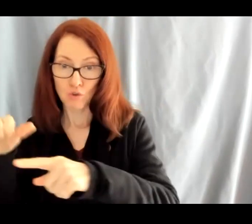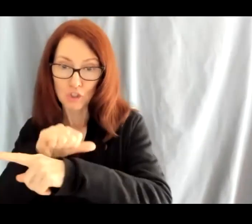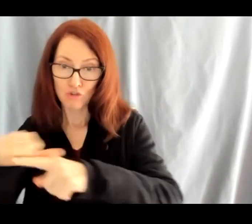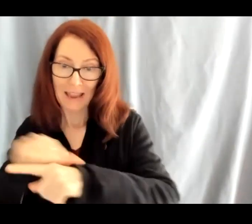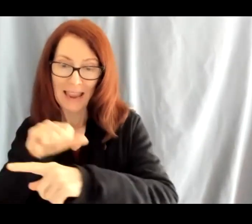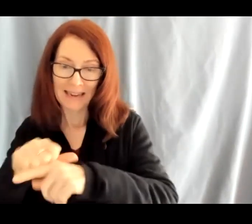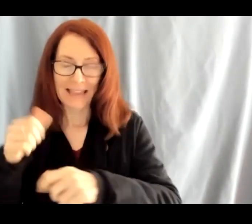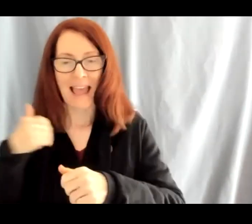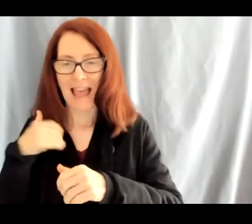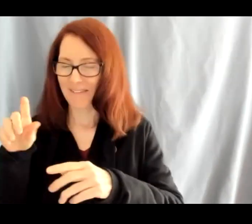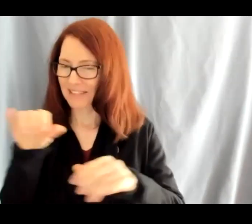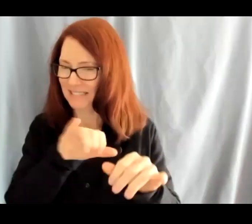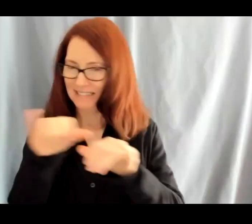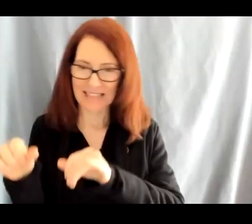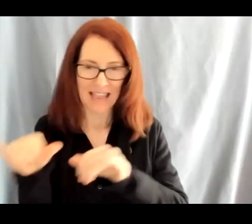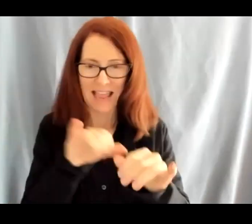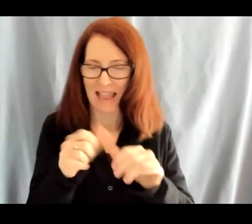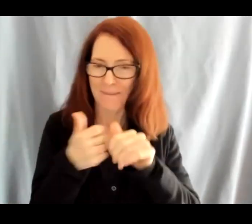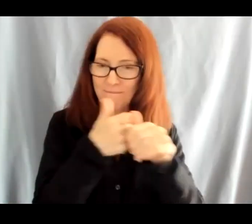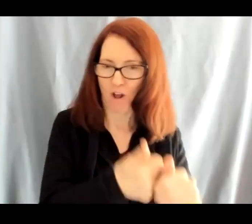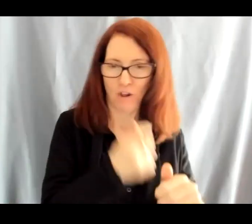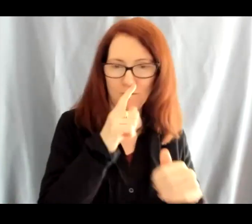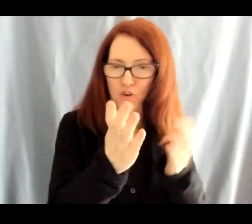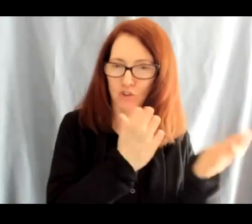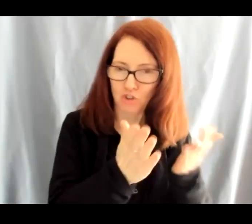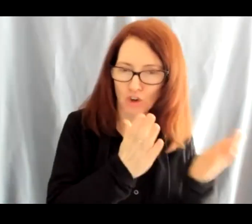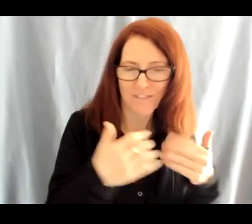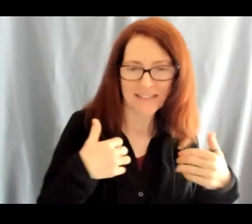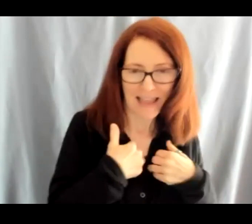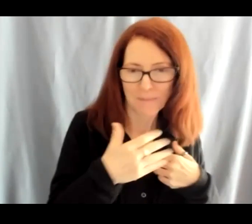thinking about like the underlying purpose of this law we assume to be